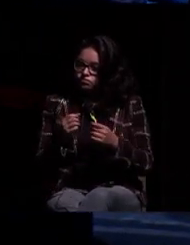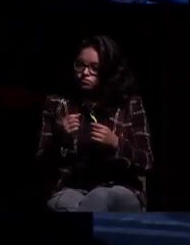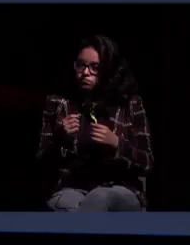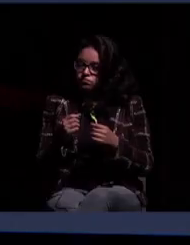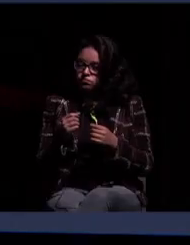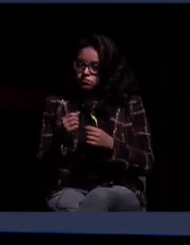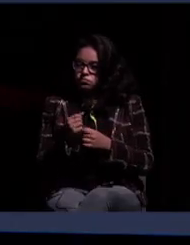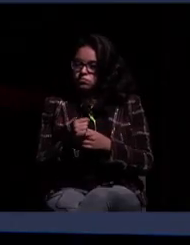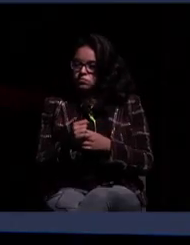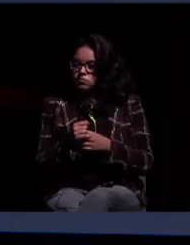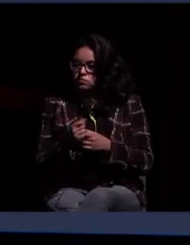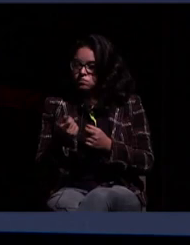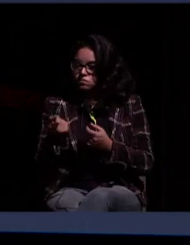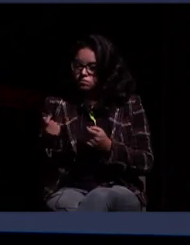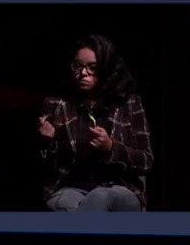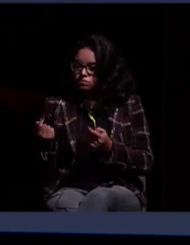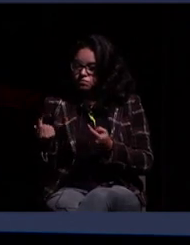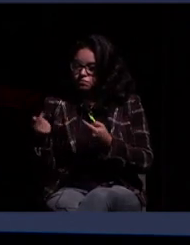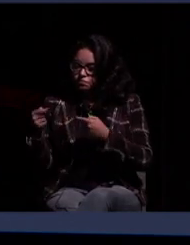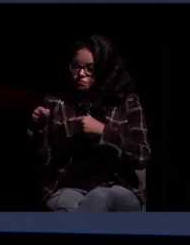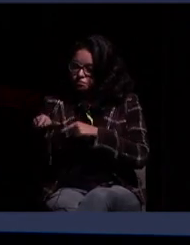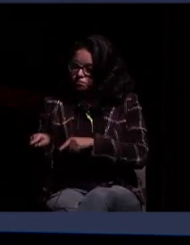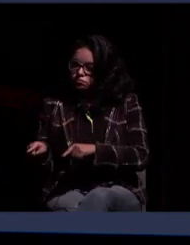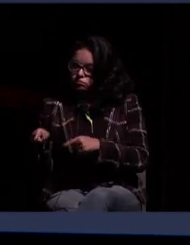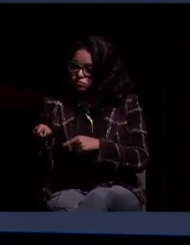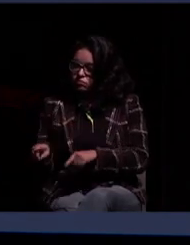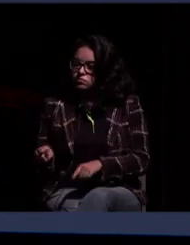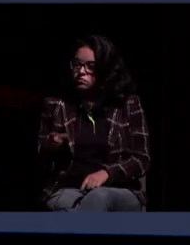that we in the social sciences in general